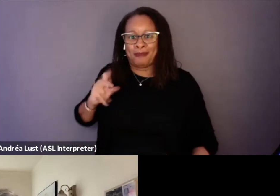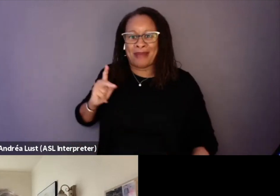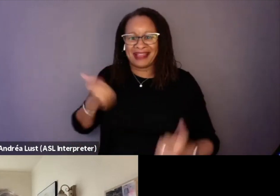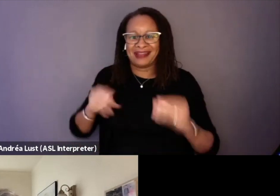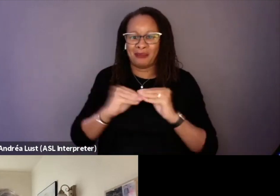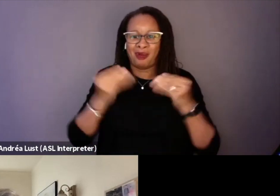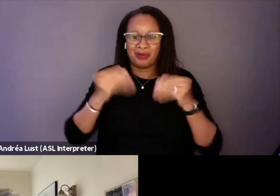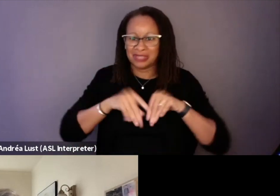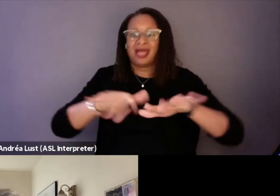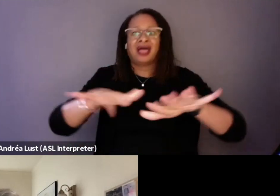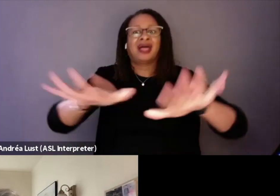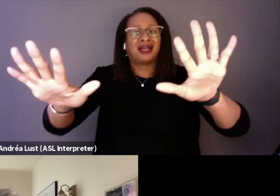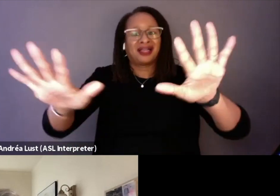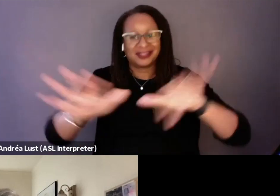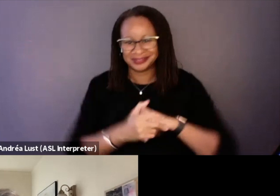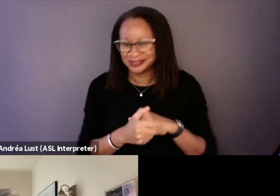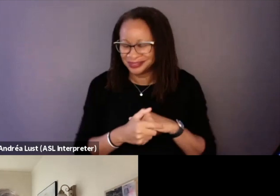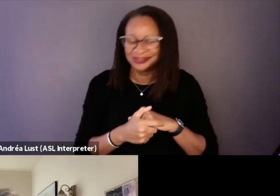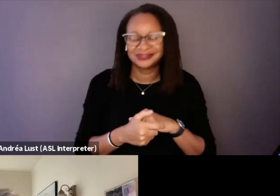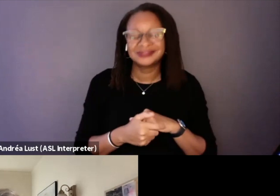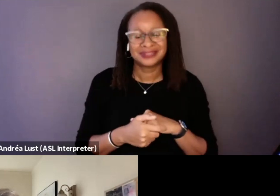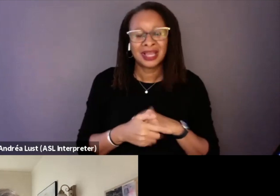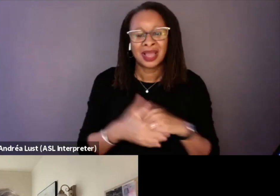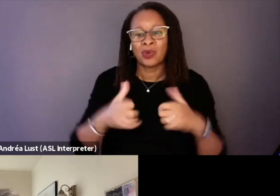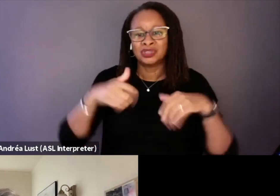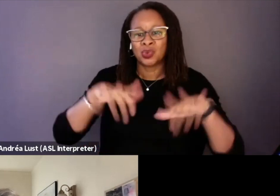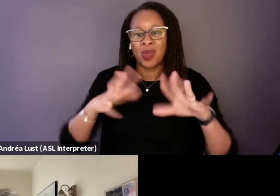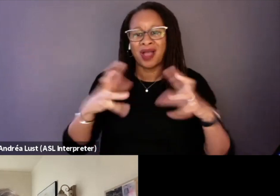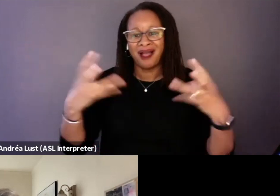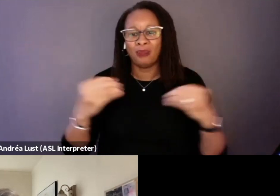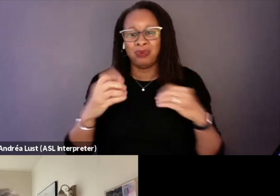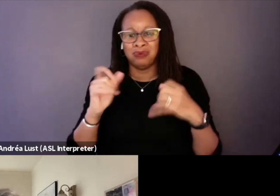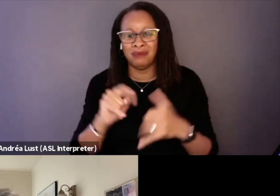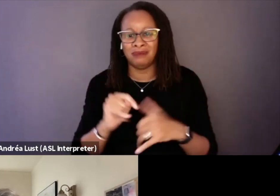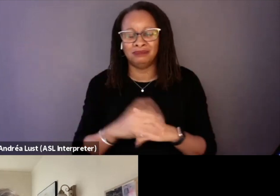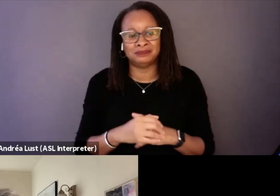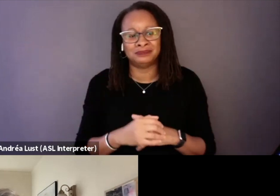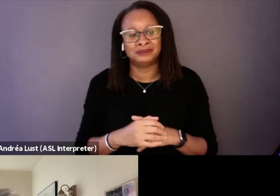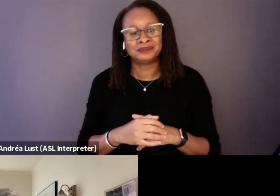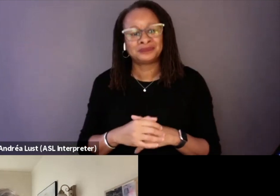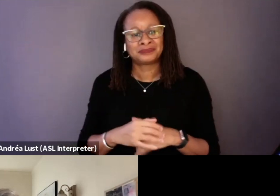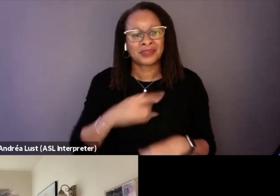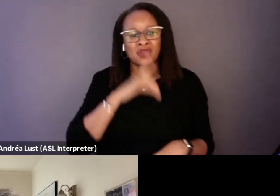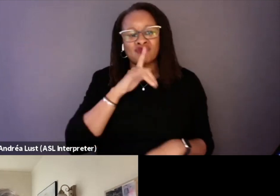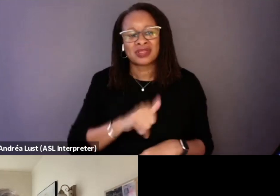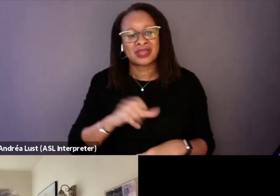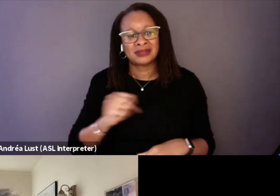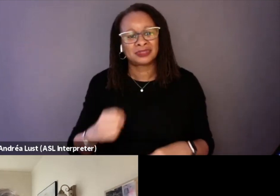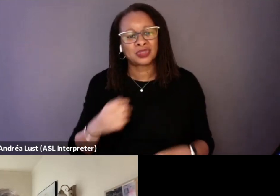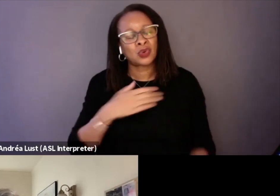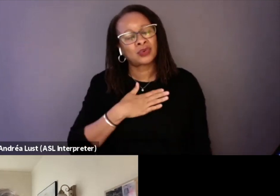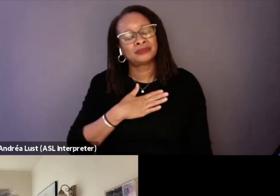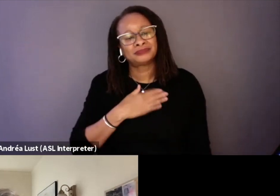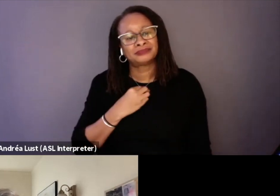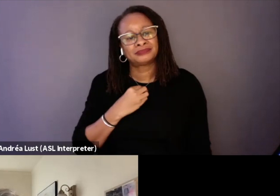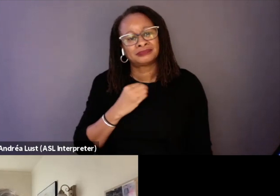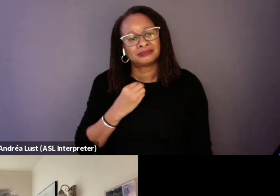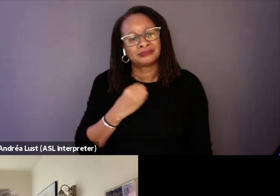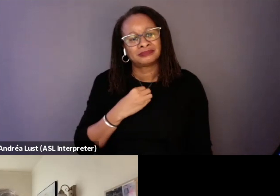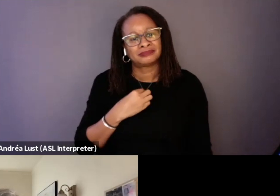I just wanted it to go and I really so I'm so, so happy